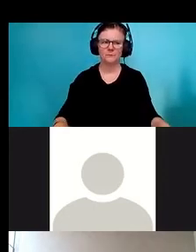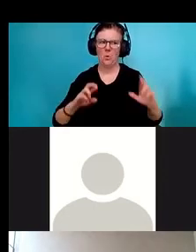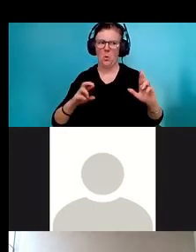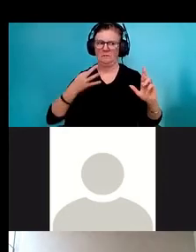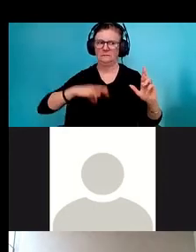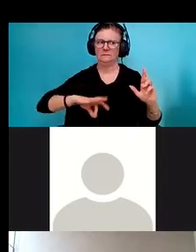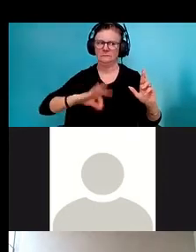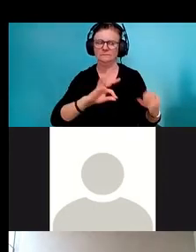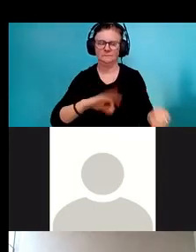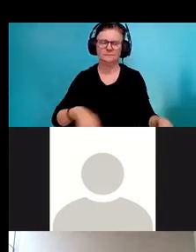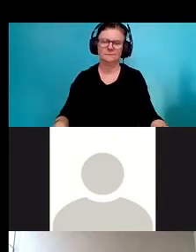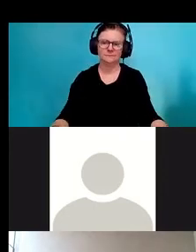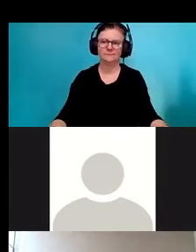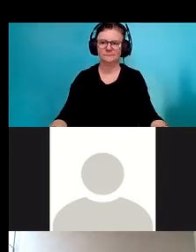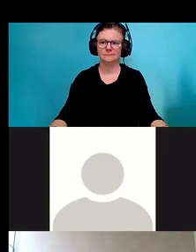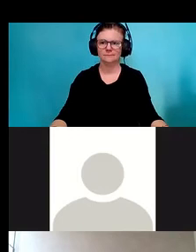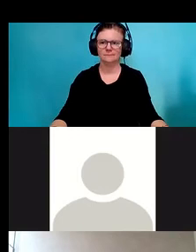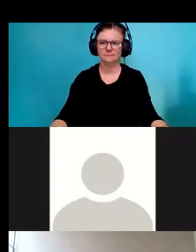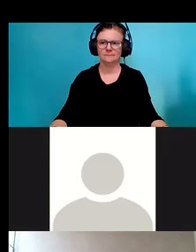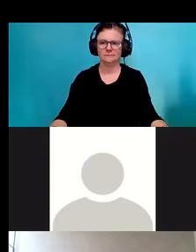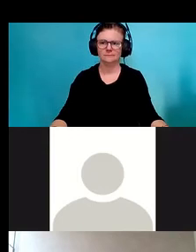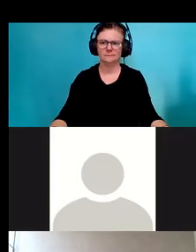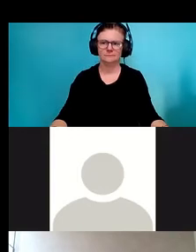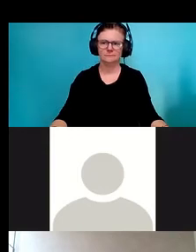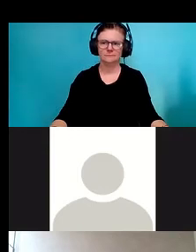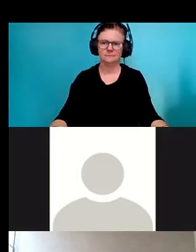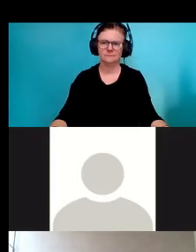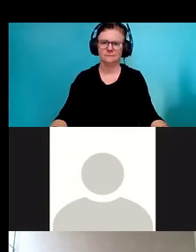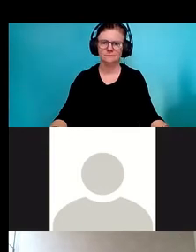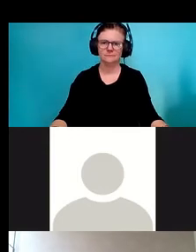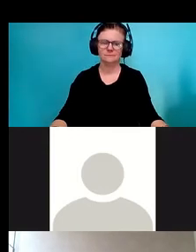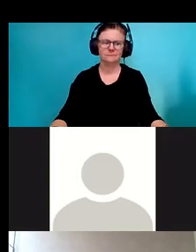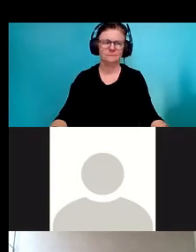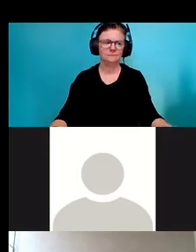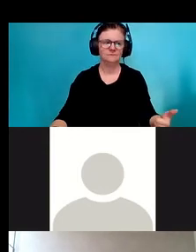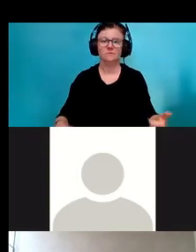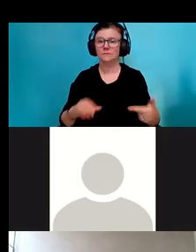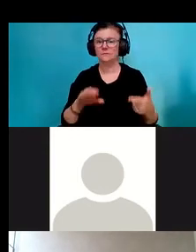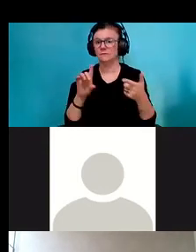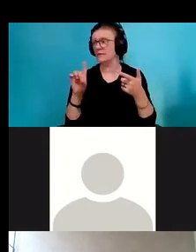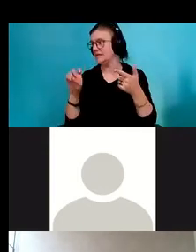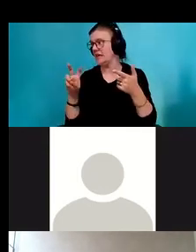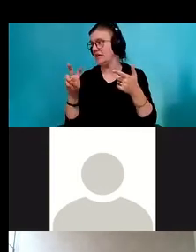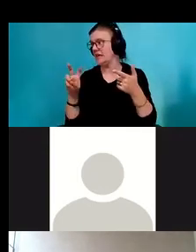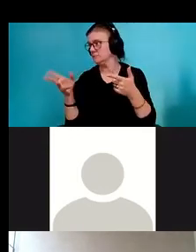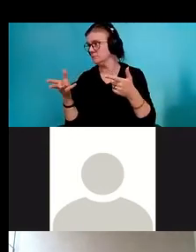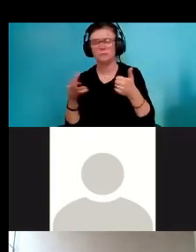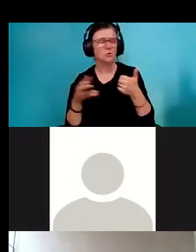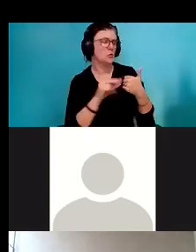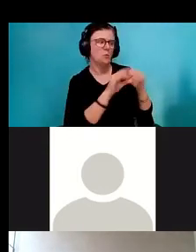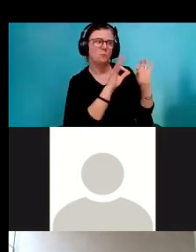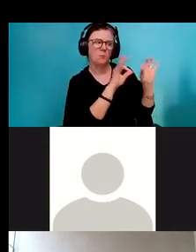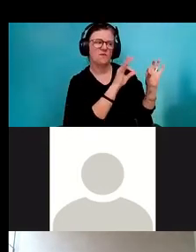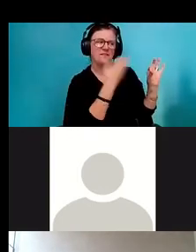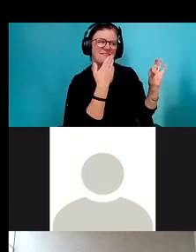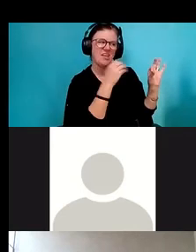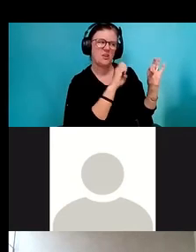Devon, if you have anything to add to that, I welcome your input. I think it was great. Thank you, Erika.